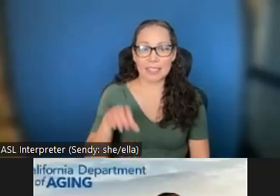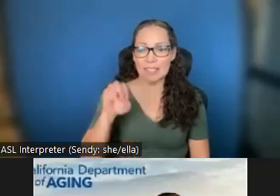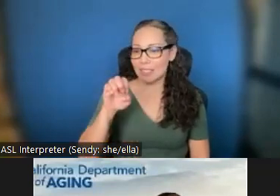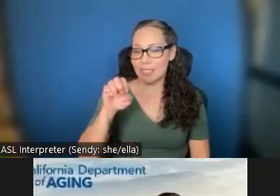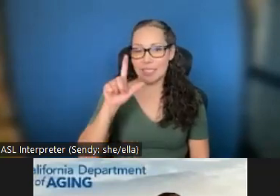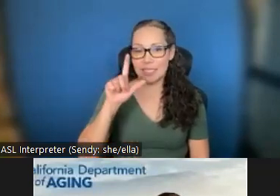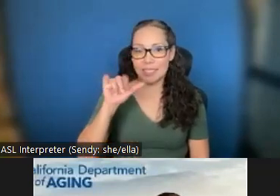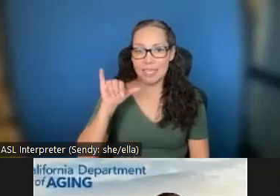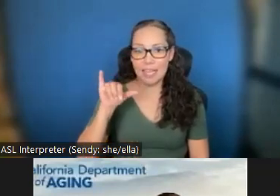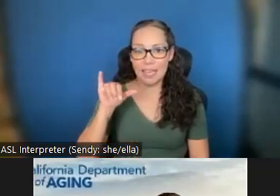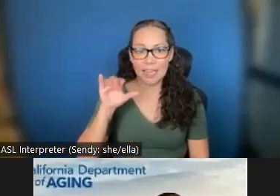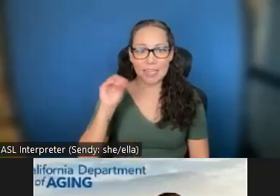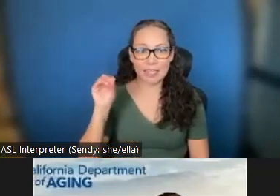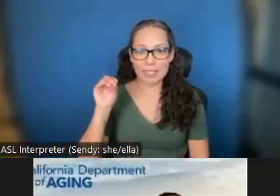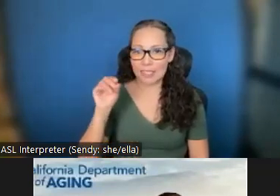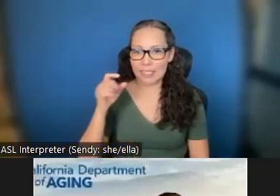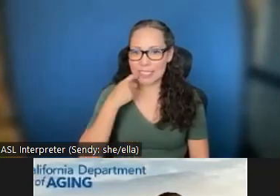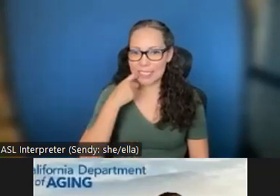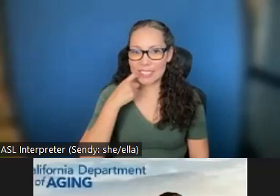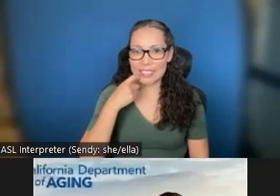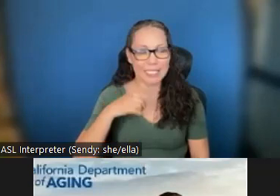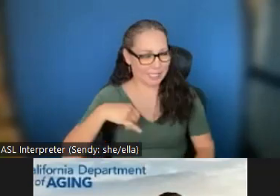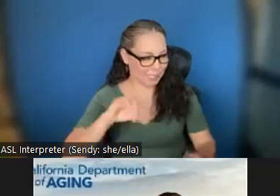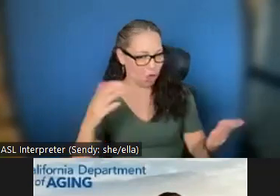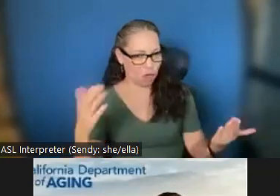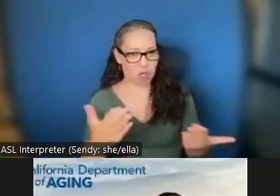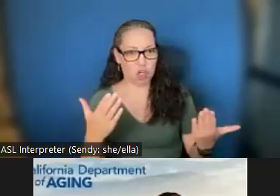I think he's here I see him and he just talked still here still here still here good we didn't